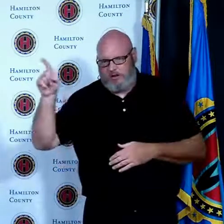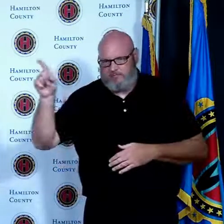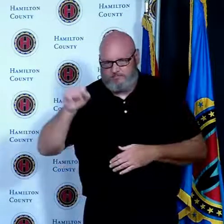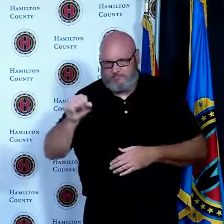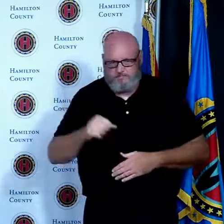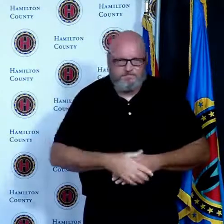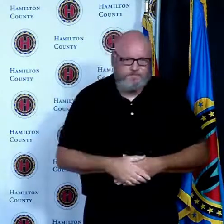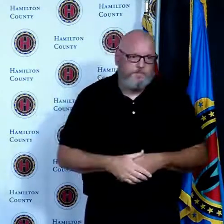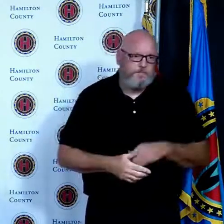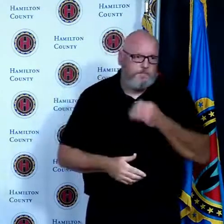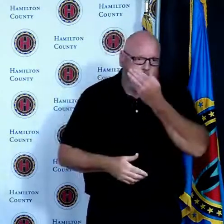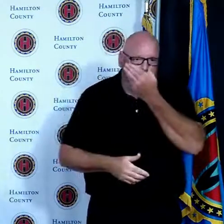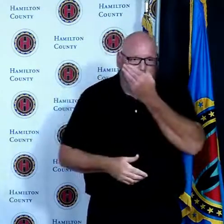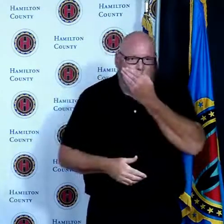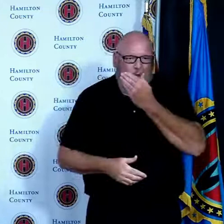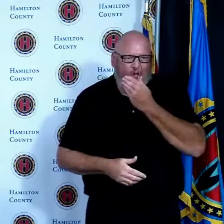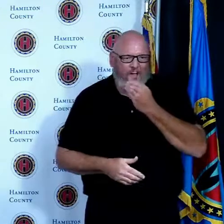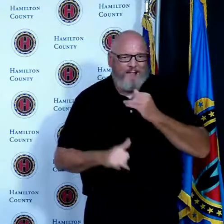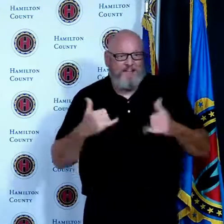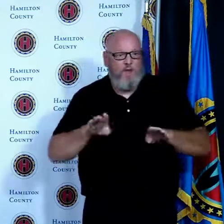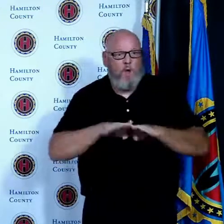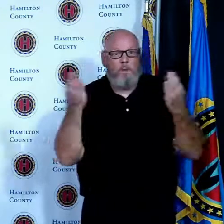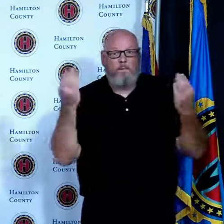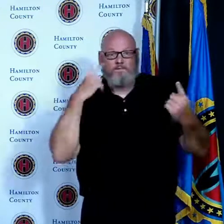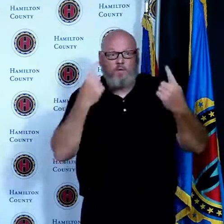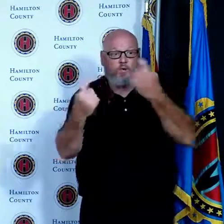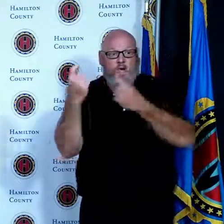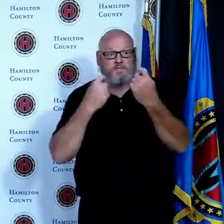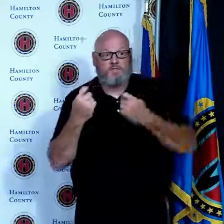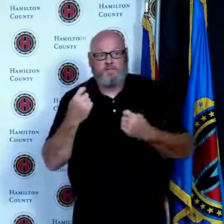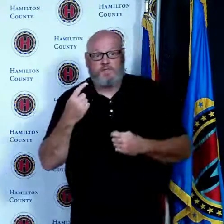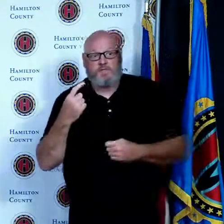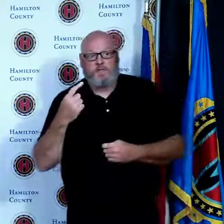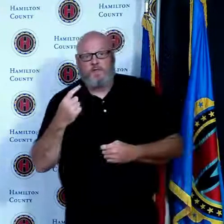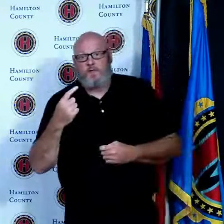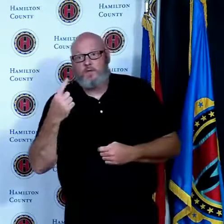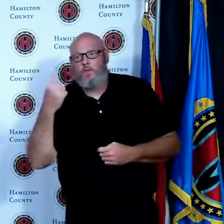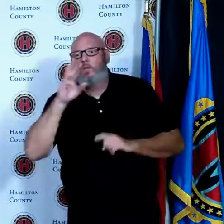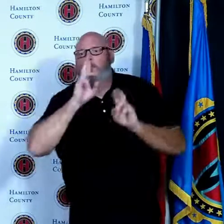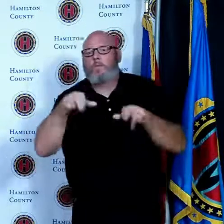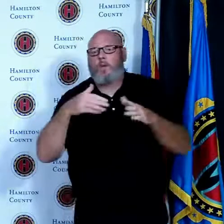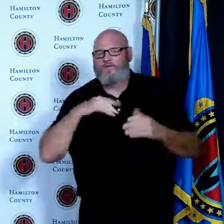Commissioner first up is Mariel Carbone from WCPO she has questions for you Greg